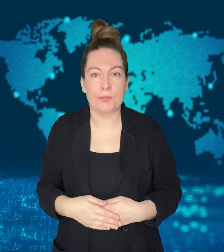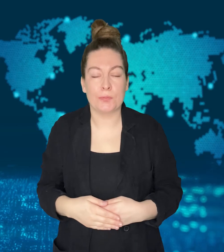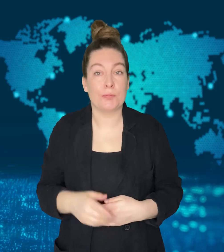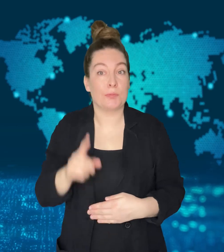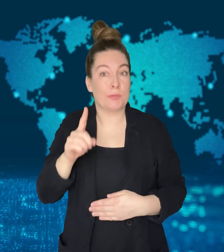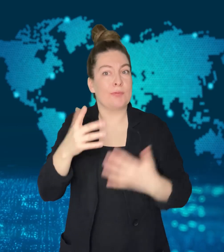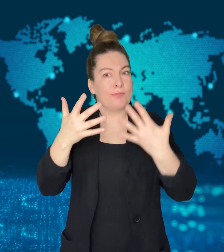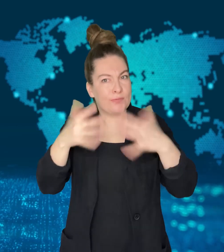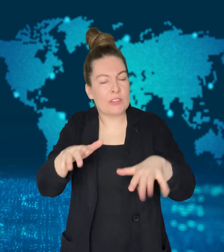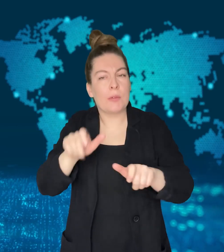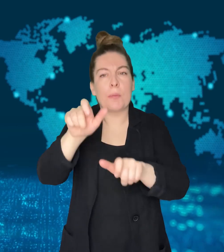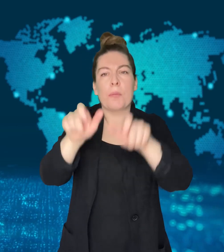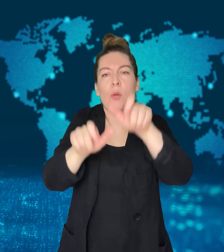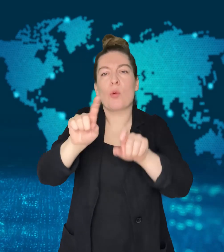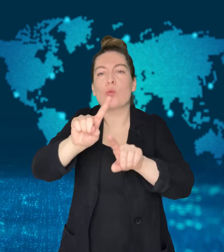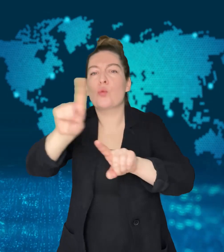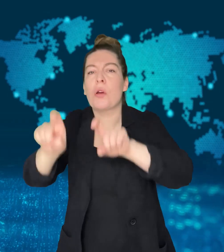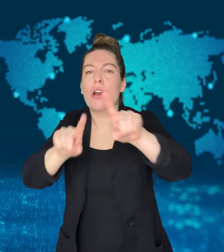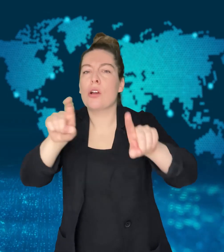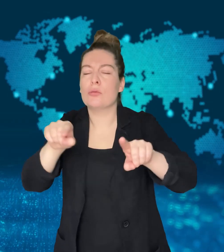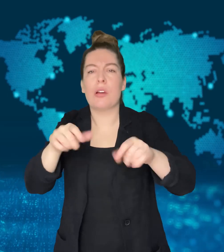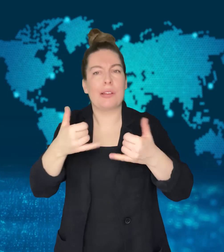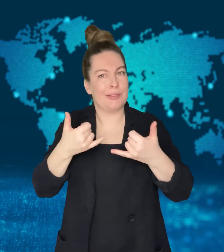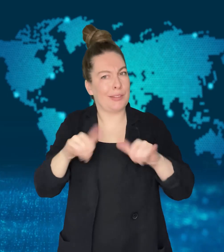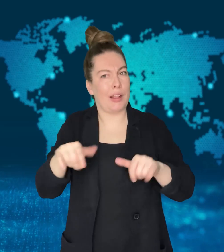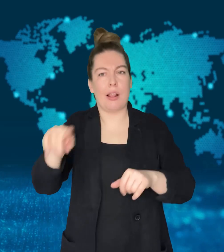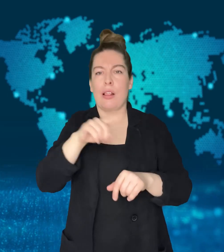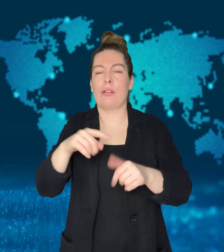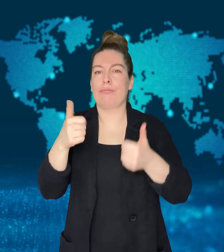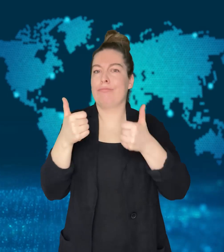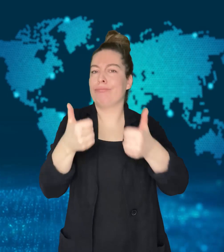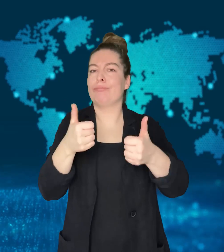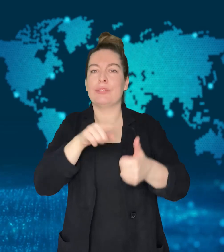and Zelensky has continued to